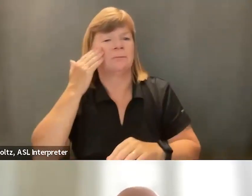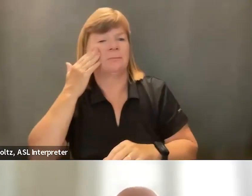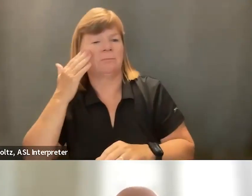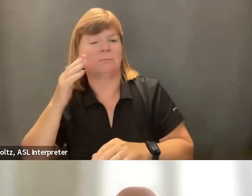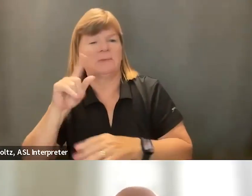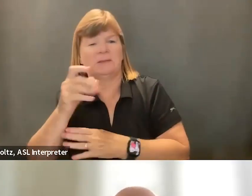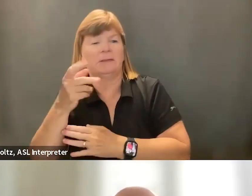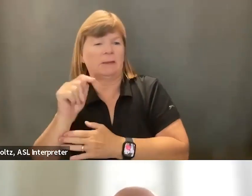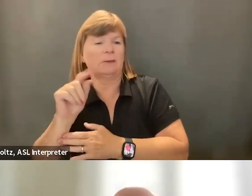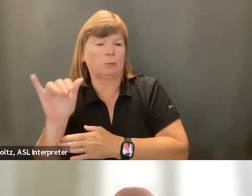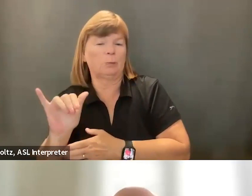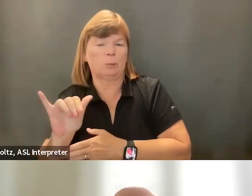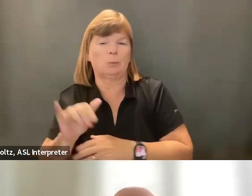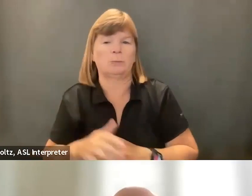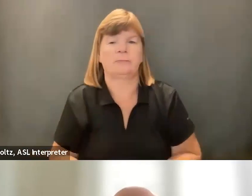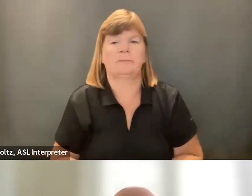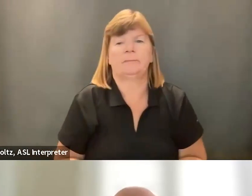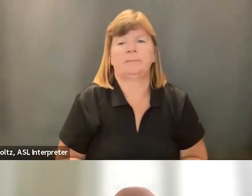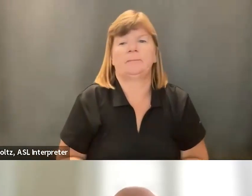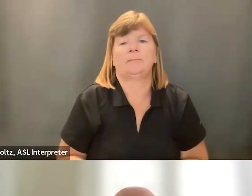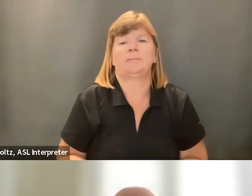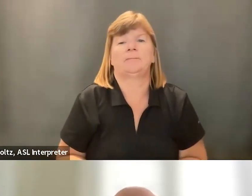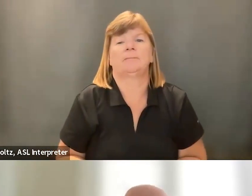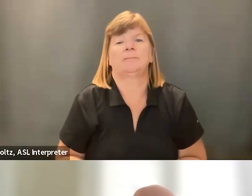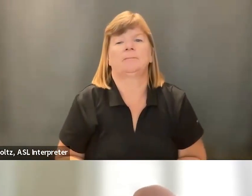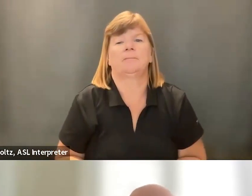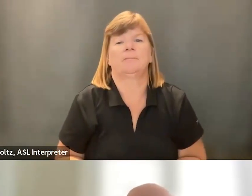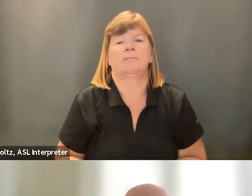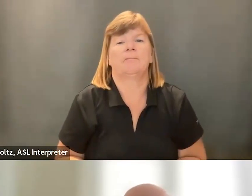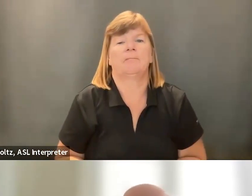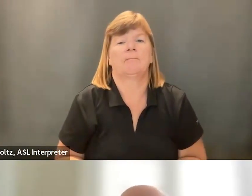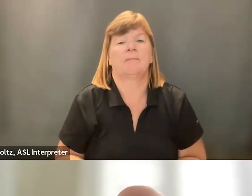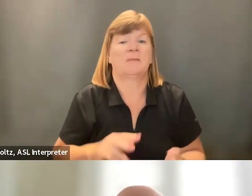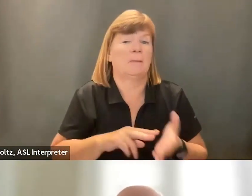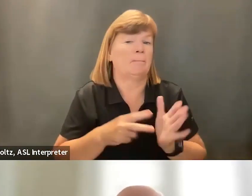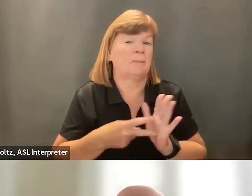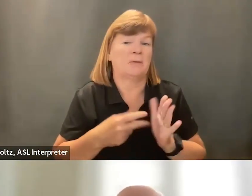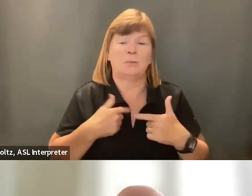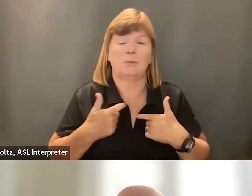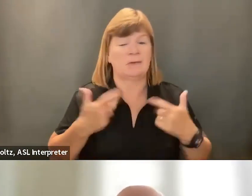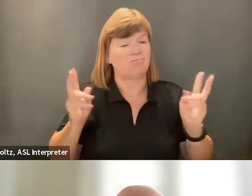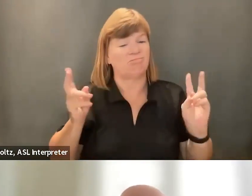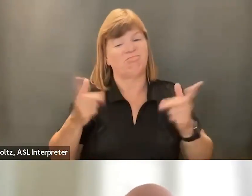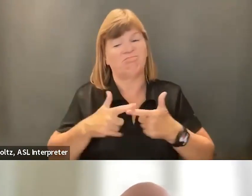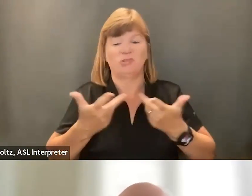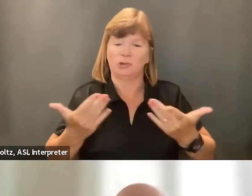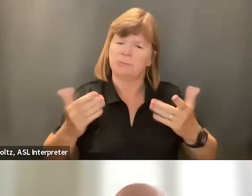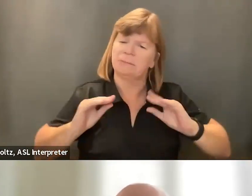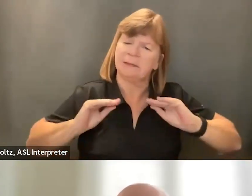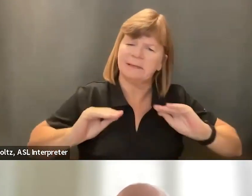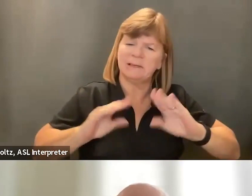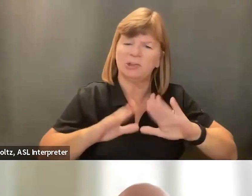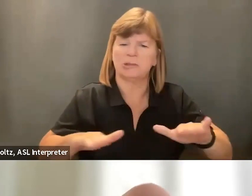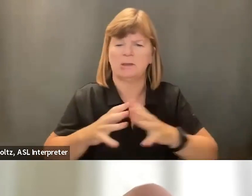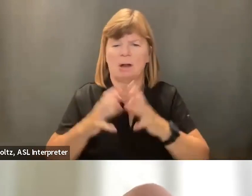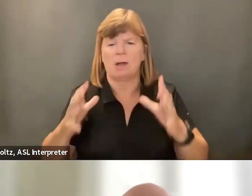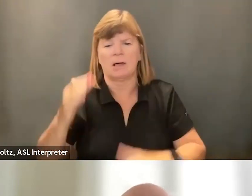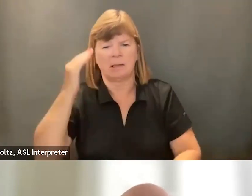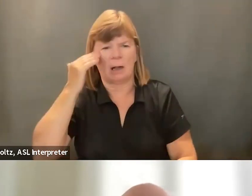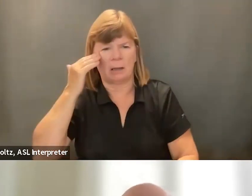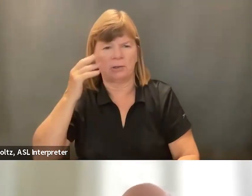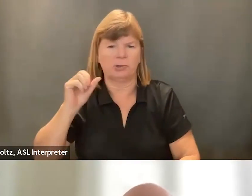as well and and uh so we could just teach kids a lot of knowledge we just start off you know just